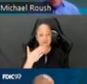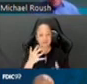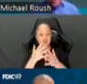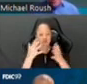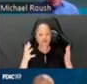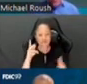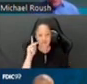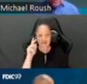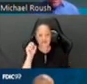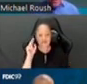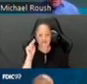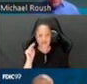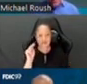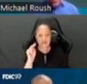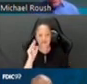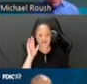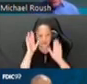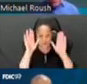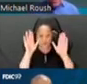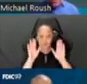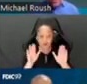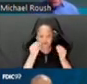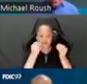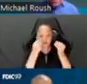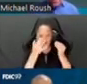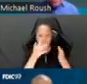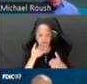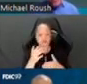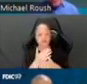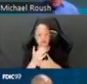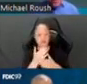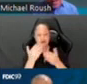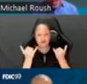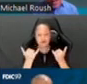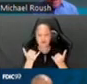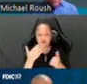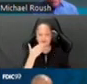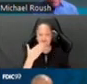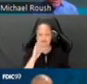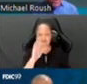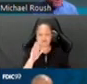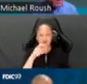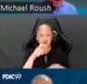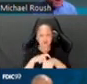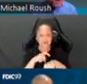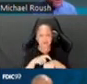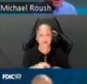Ken, for this wonderful information that you shared with us today. Thank you for your time.